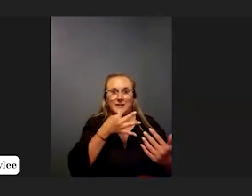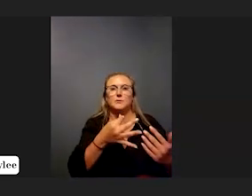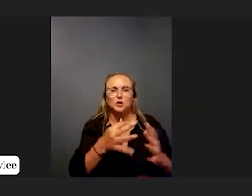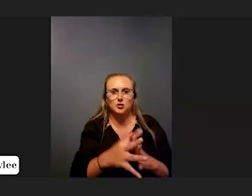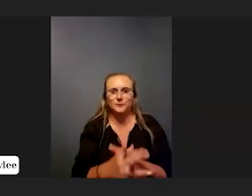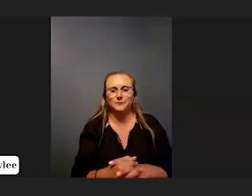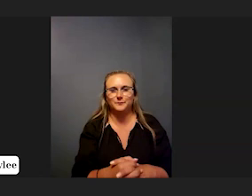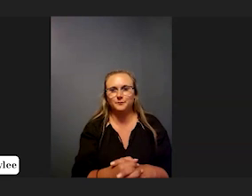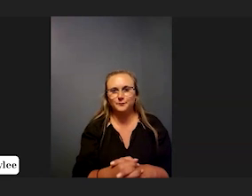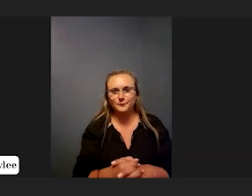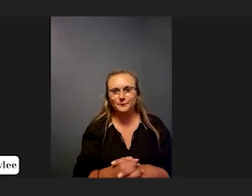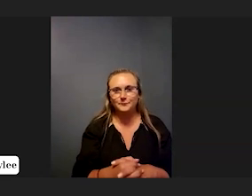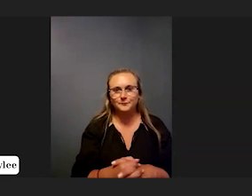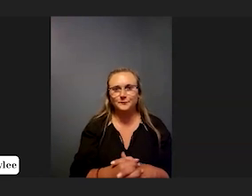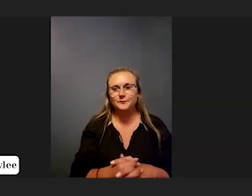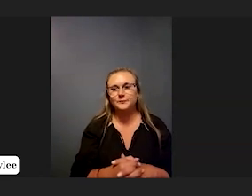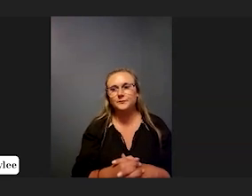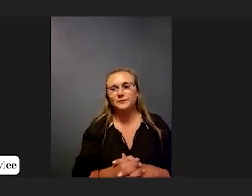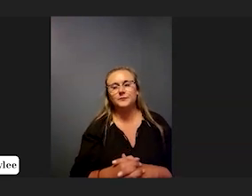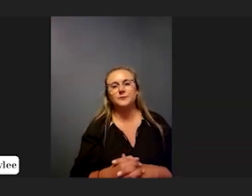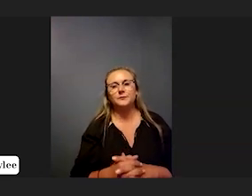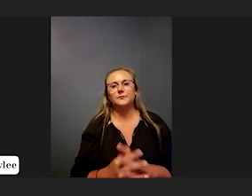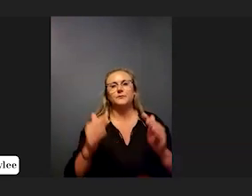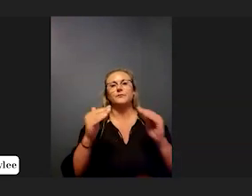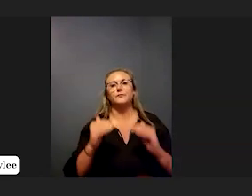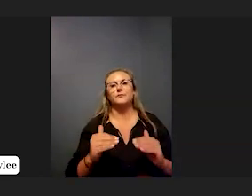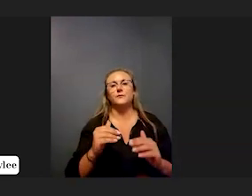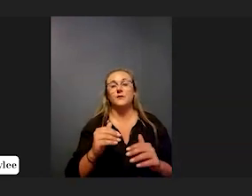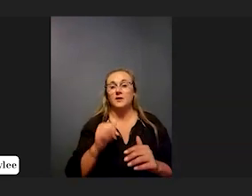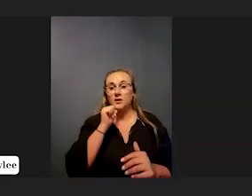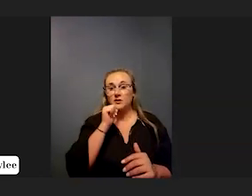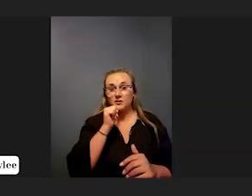It is just some of it. So not all content we translate will be stories and pictures.